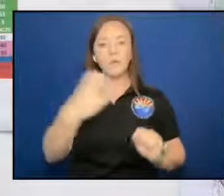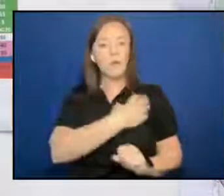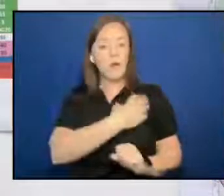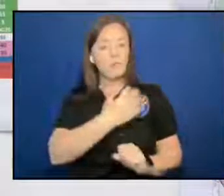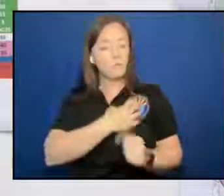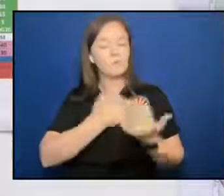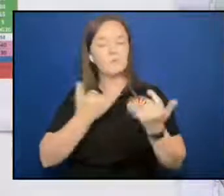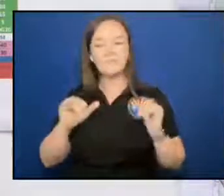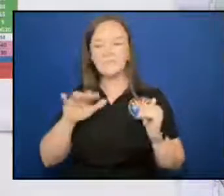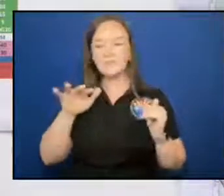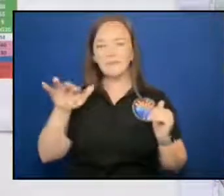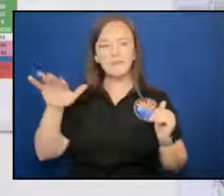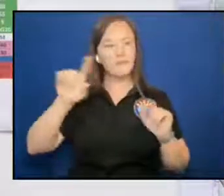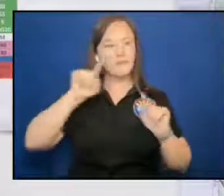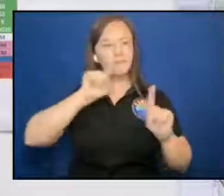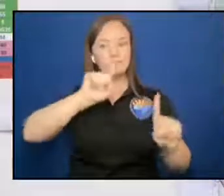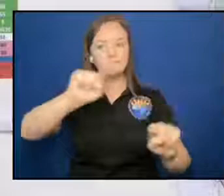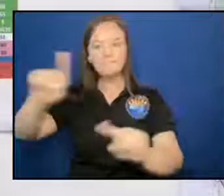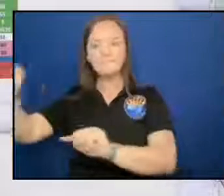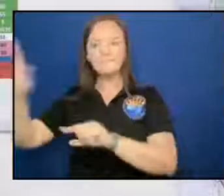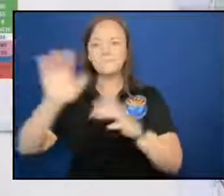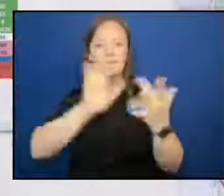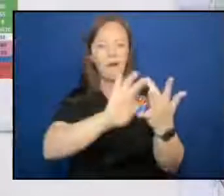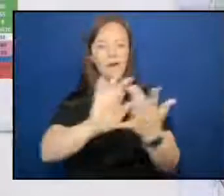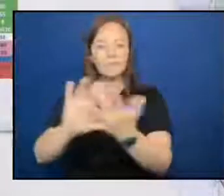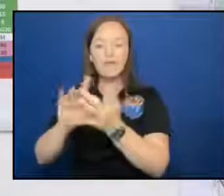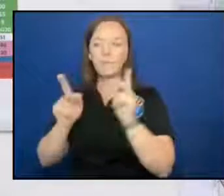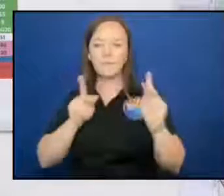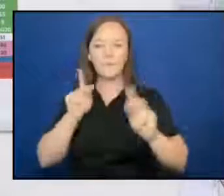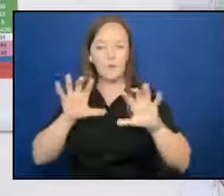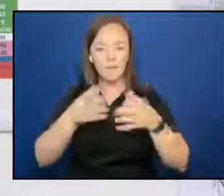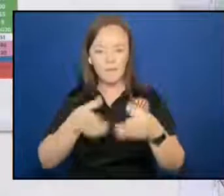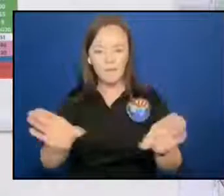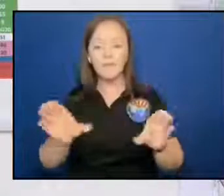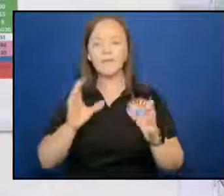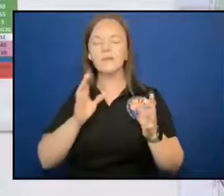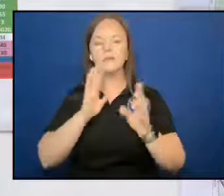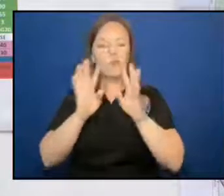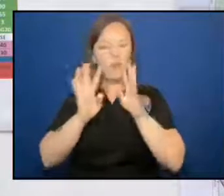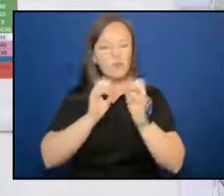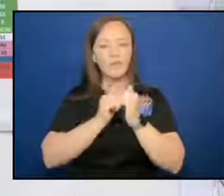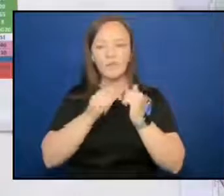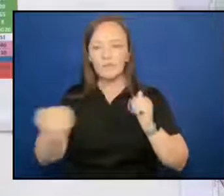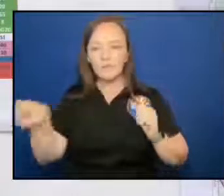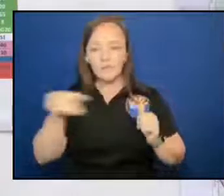YESTERDAY AND I WANT TO TELL PEOPLE DON'T GET COMPLACENT AND AS WET GET MOISTURE AND SOIL IS